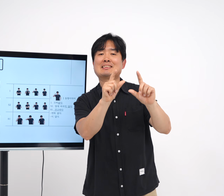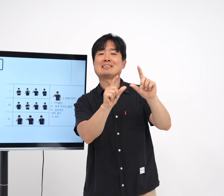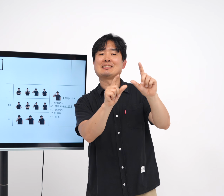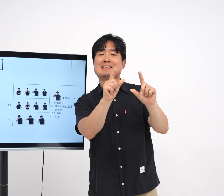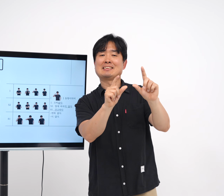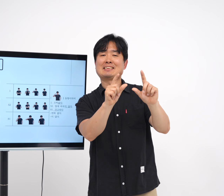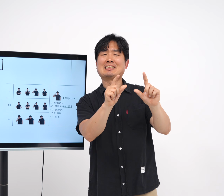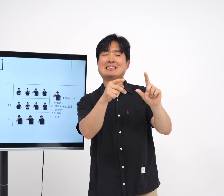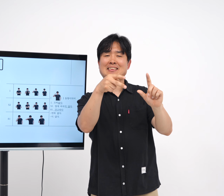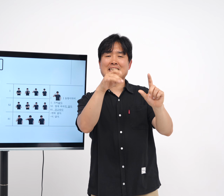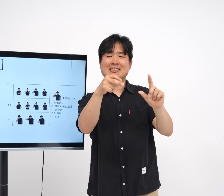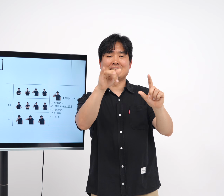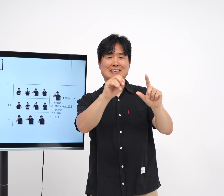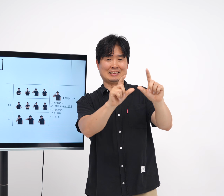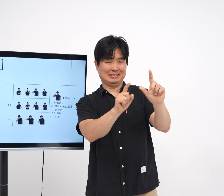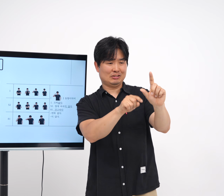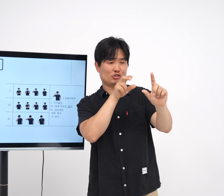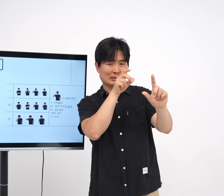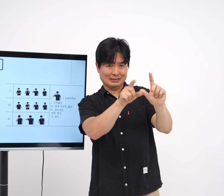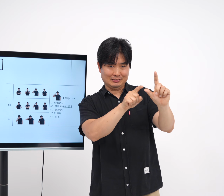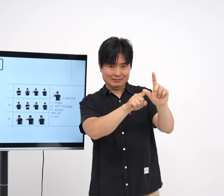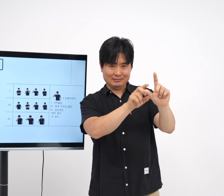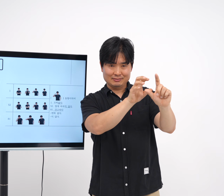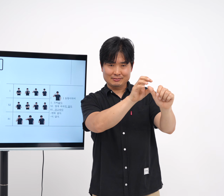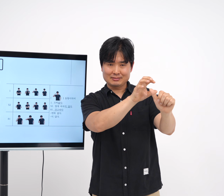and the image of running away and hiding comes to mind.